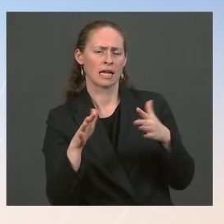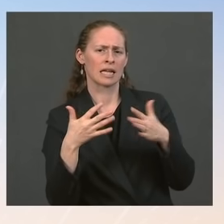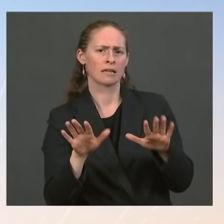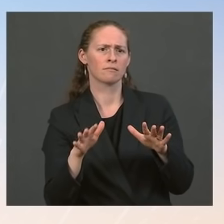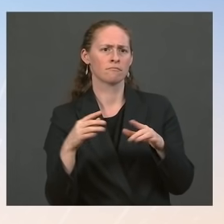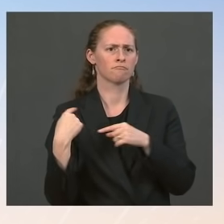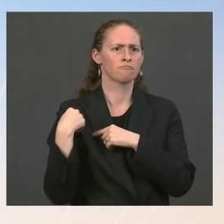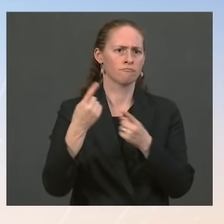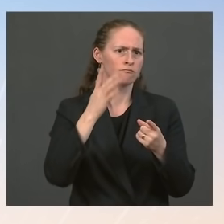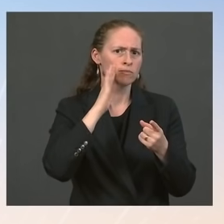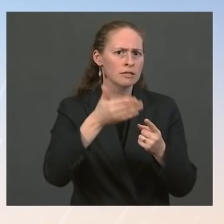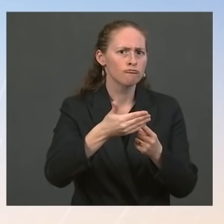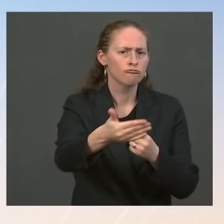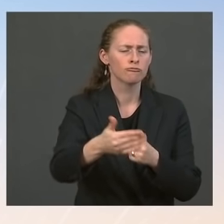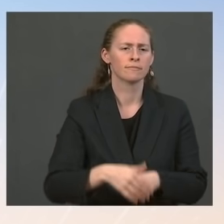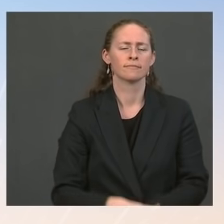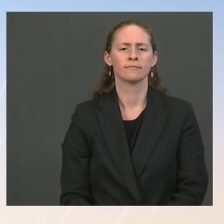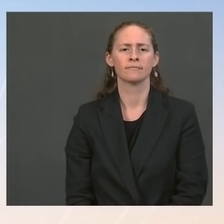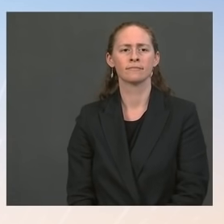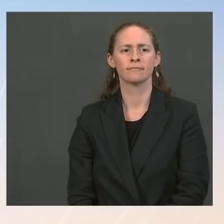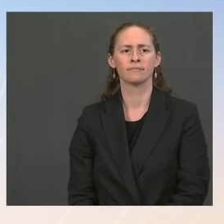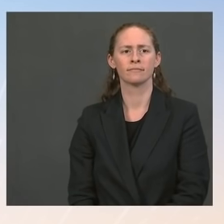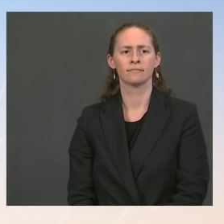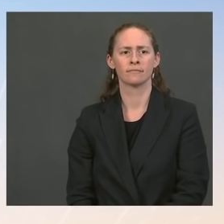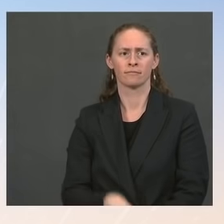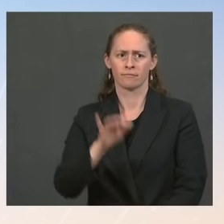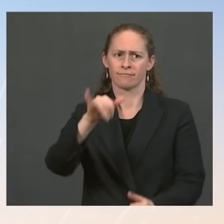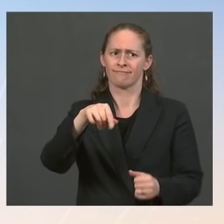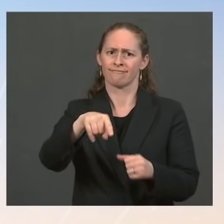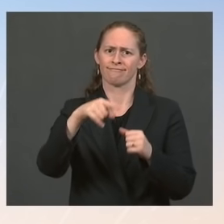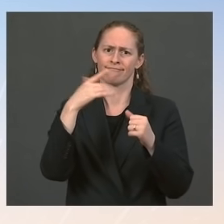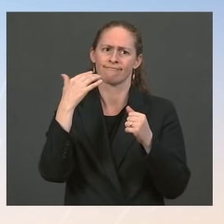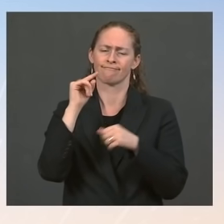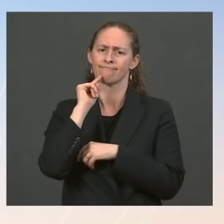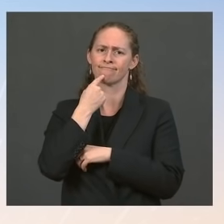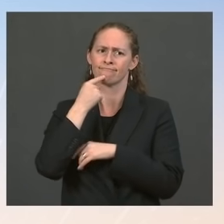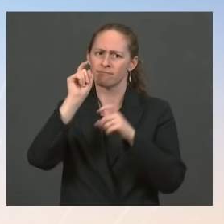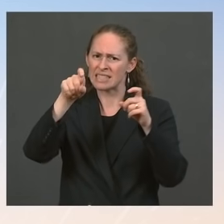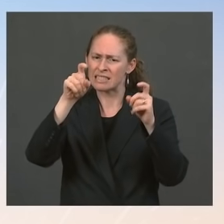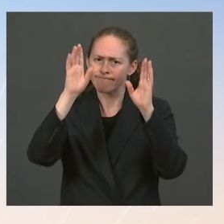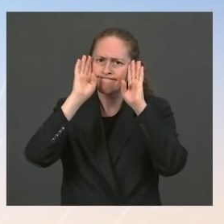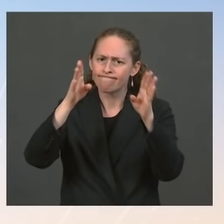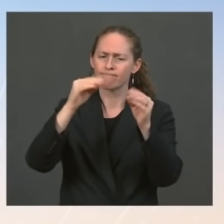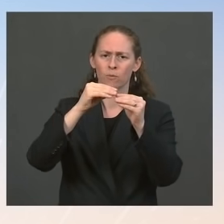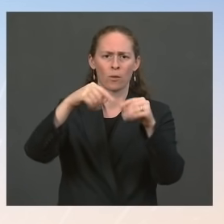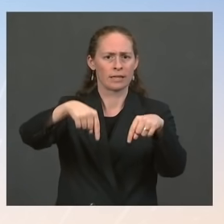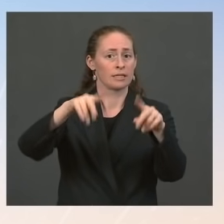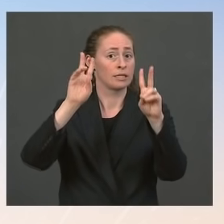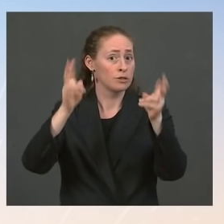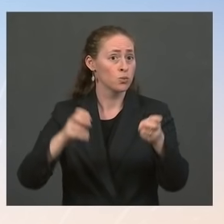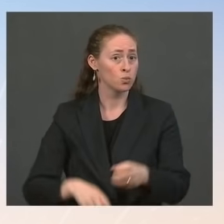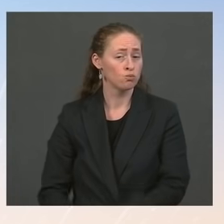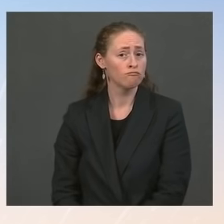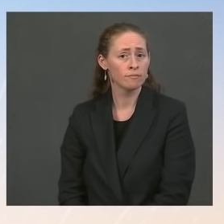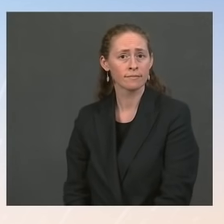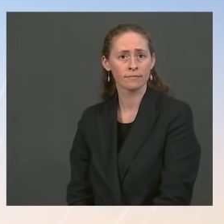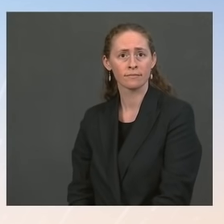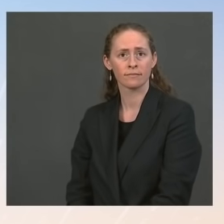And certainly, there -- this issue deserves continued attention. The Press: And last week, the White House was --